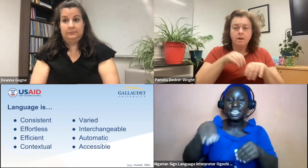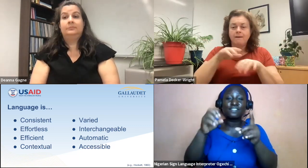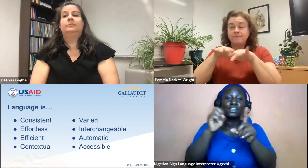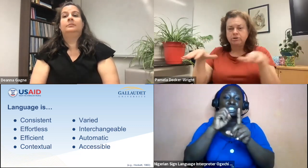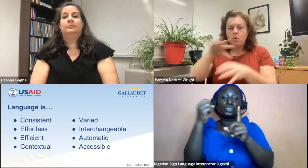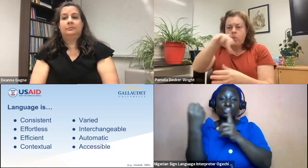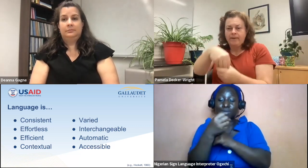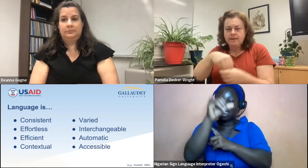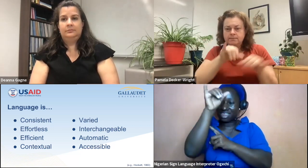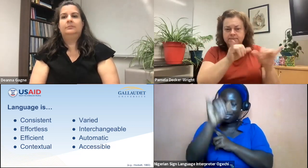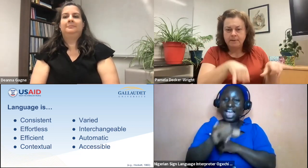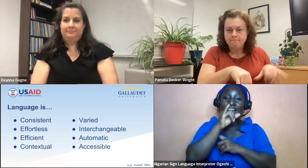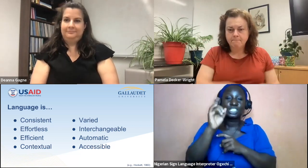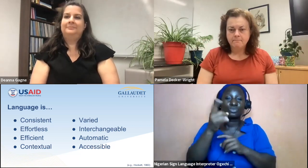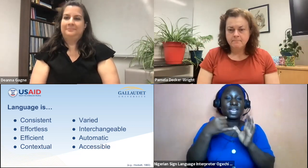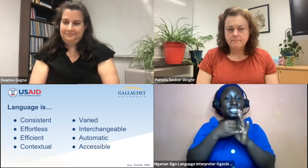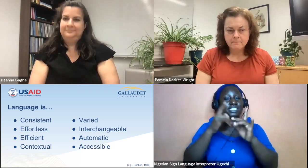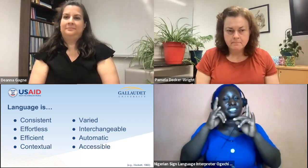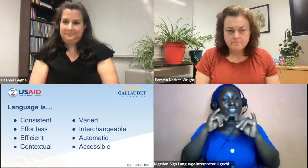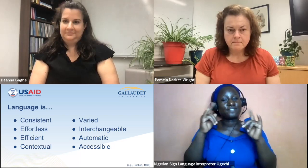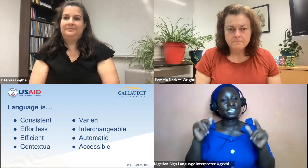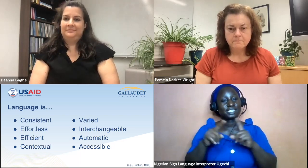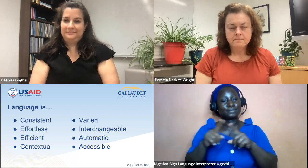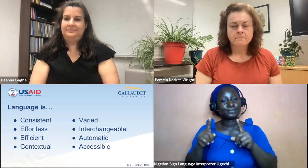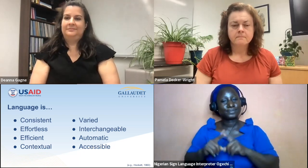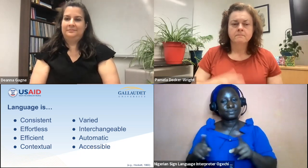So there is a system. It's rule governed, and there is still variance within that.